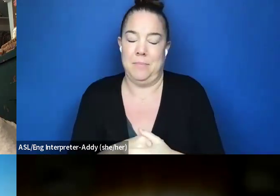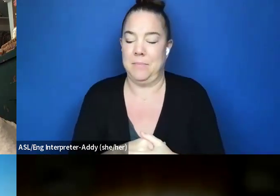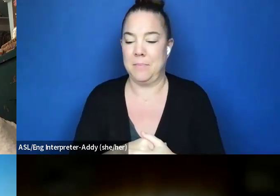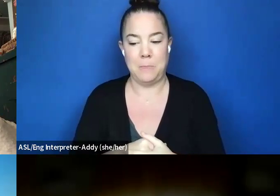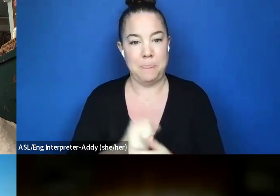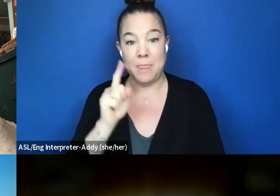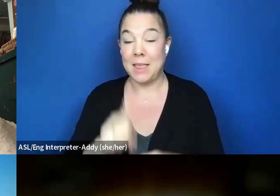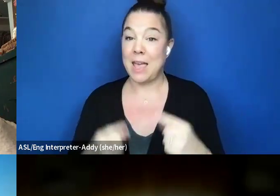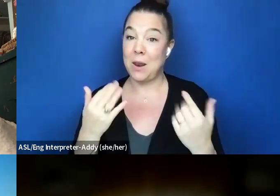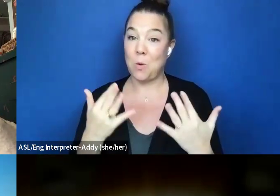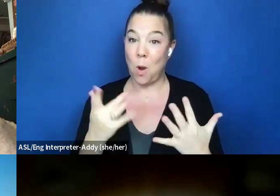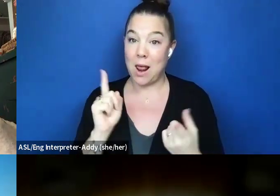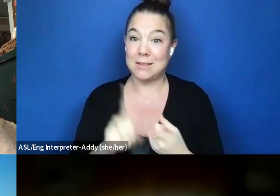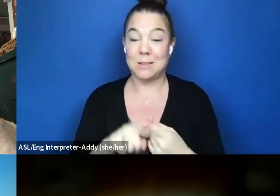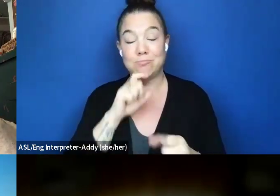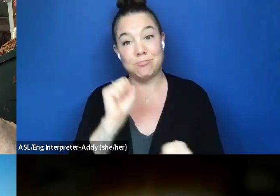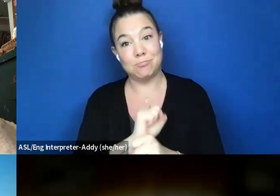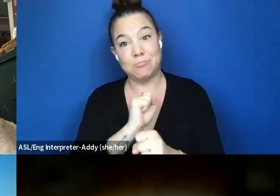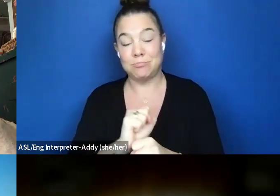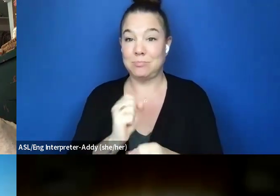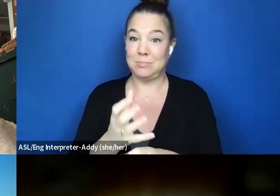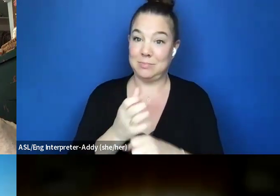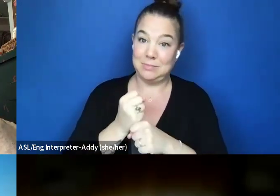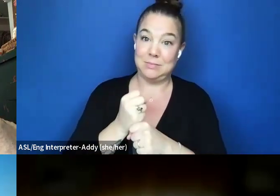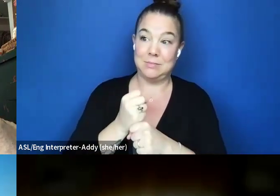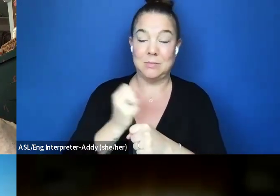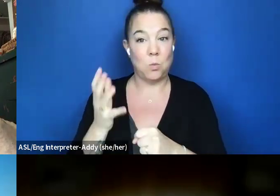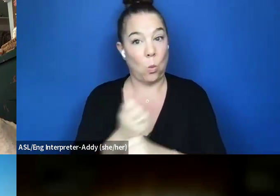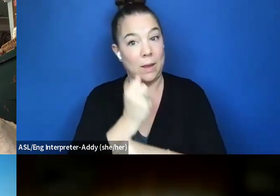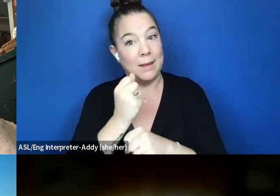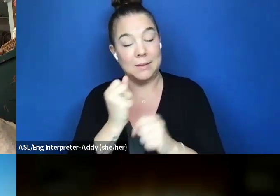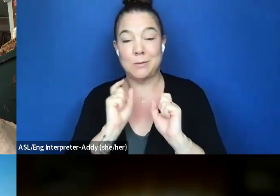Brooke Wilson (she/her): they are in session to develop that relationship. Brooke Wilson (she/her): whether you have a